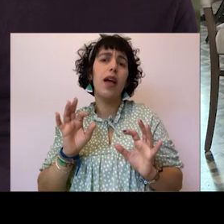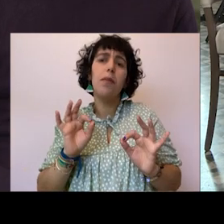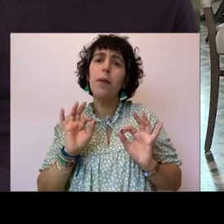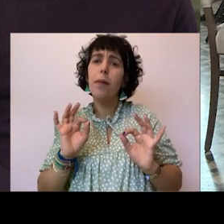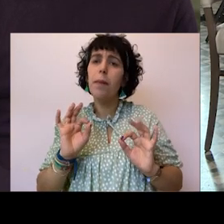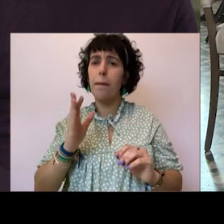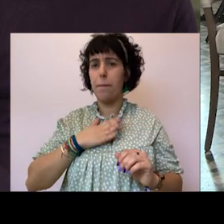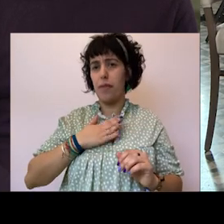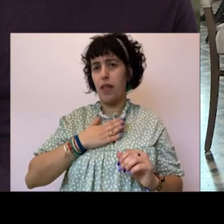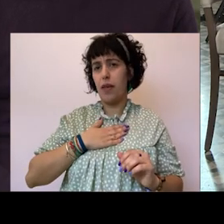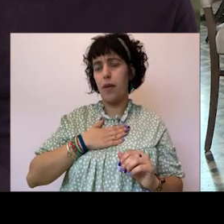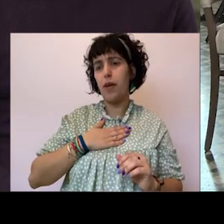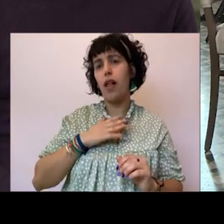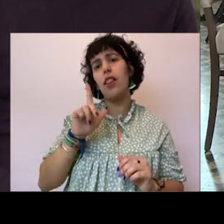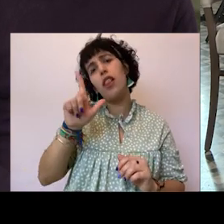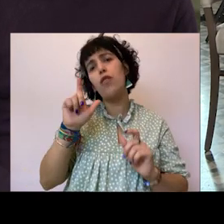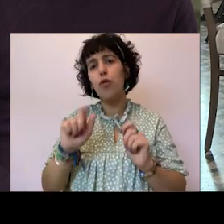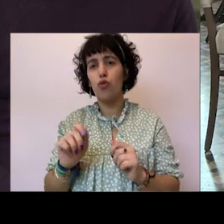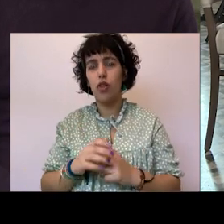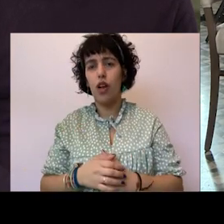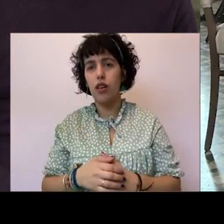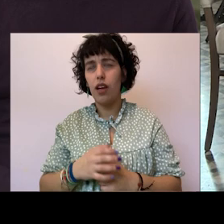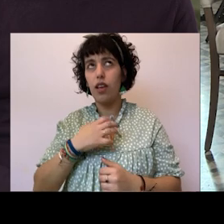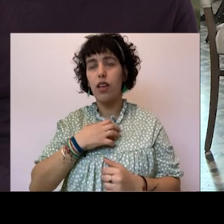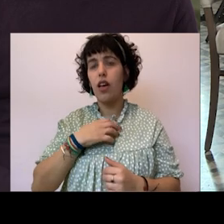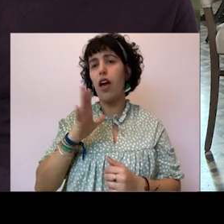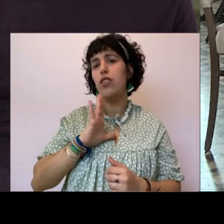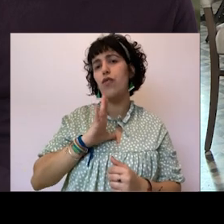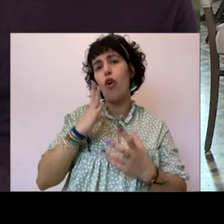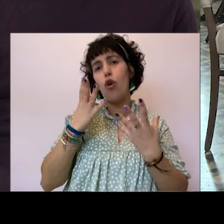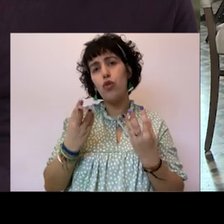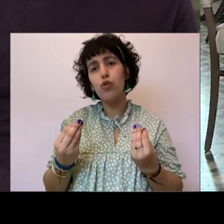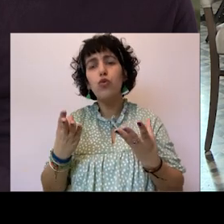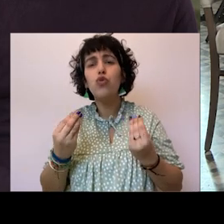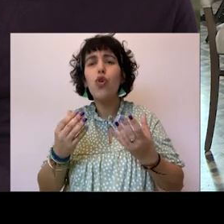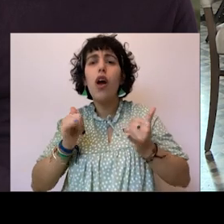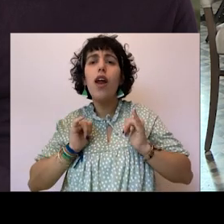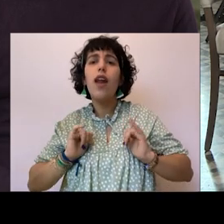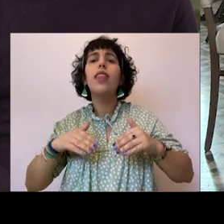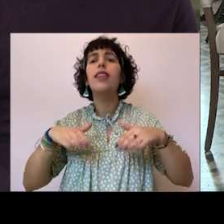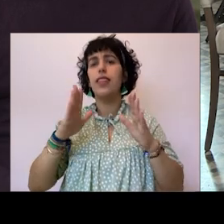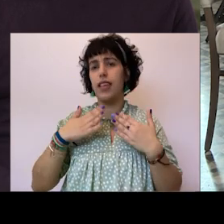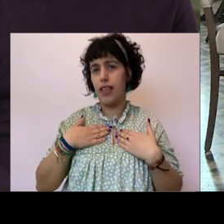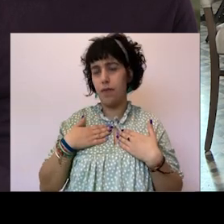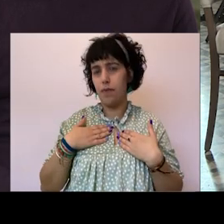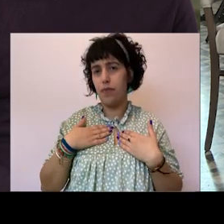My own existence, so easily, here, I don't have a day "Come on today, I wear on my miniskirt and walk around very comfortably."